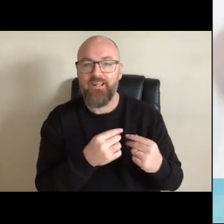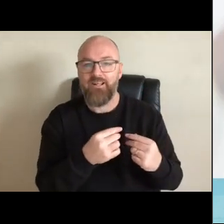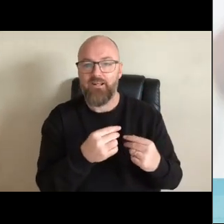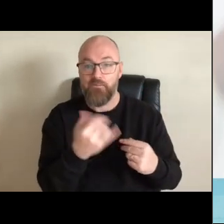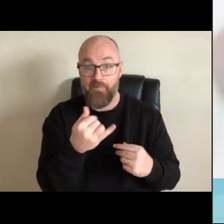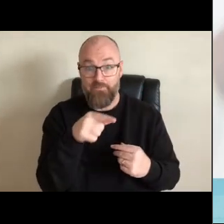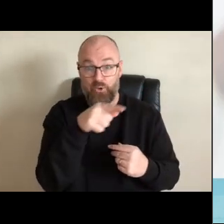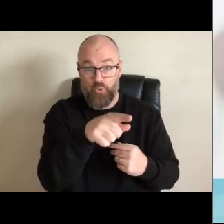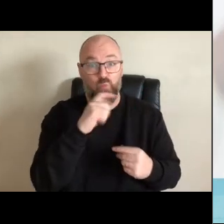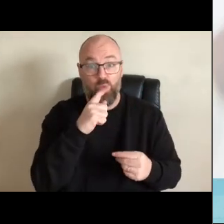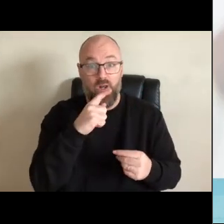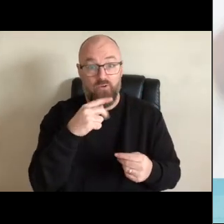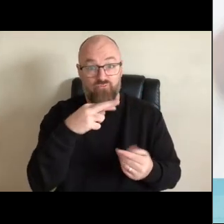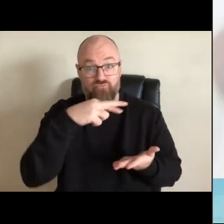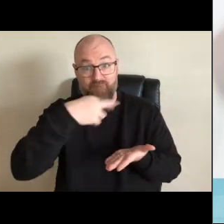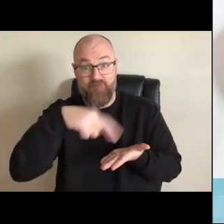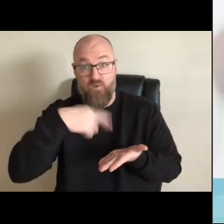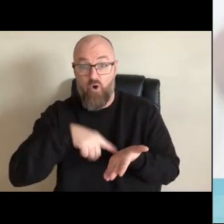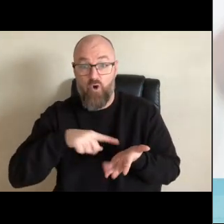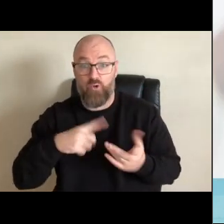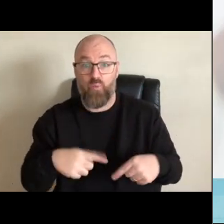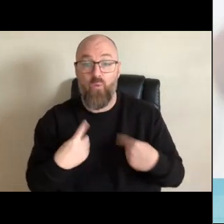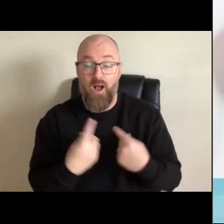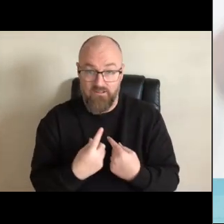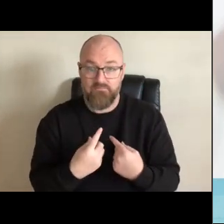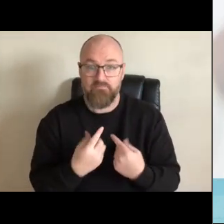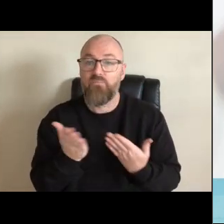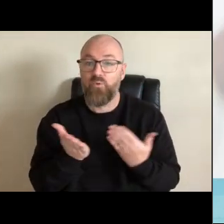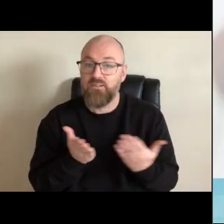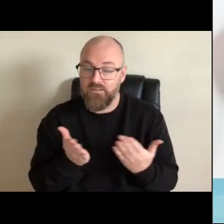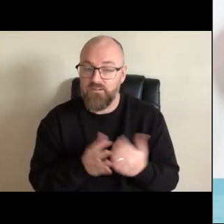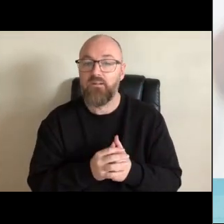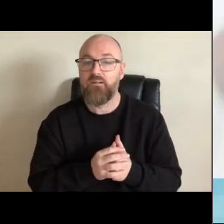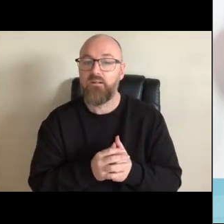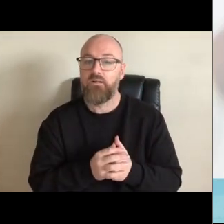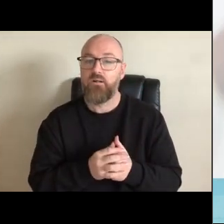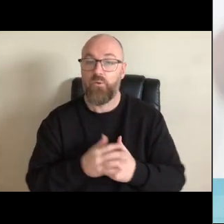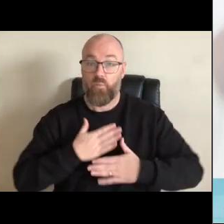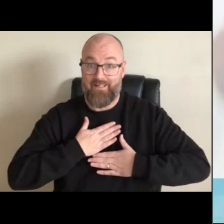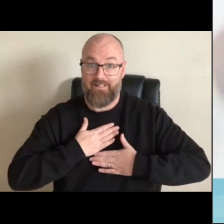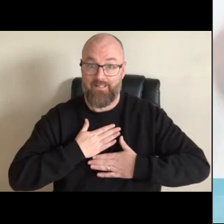clients to our family law duty lawyer service um we um have somebody at the family courts